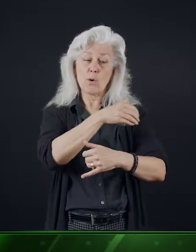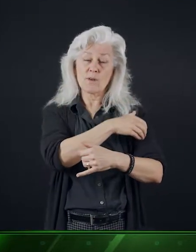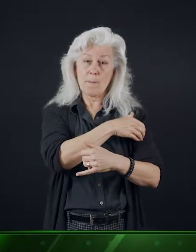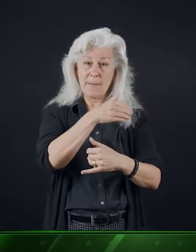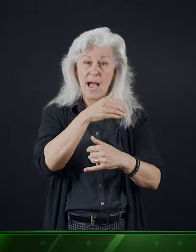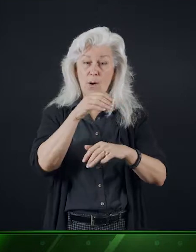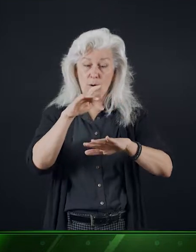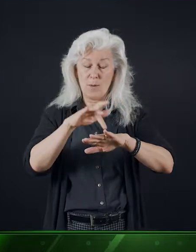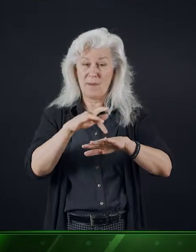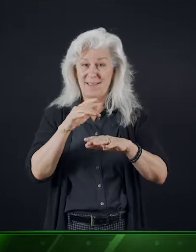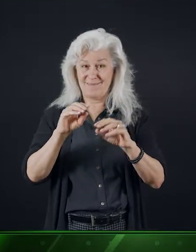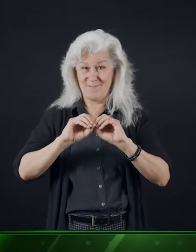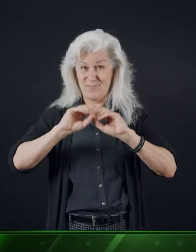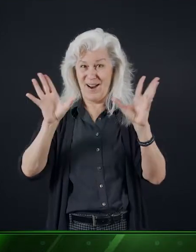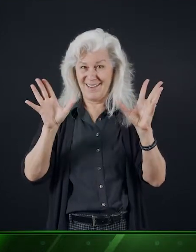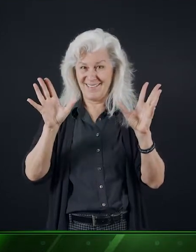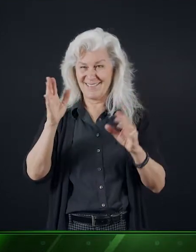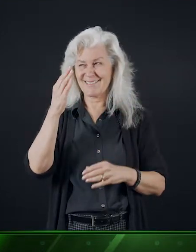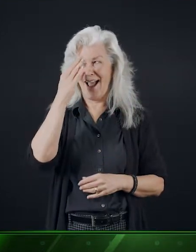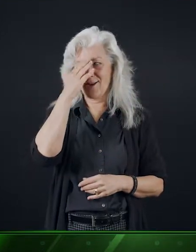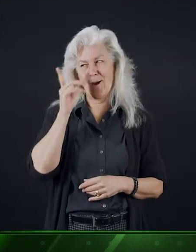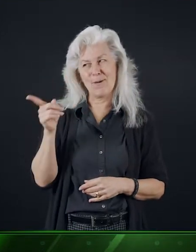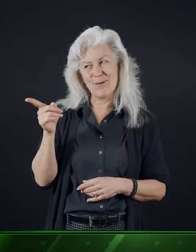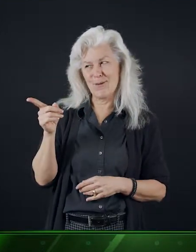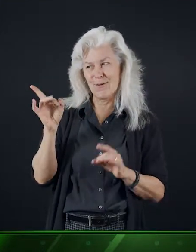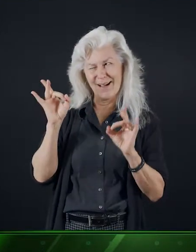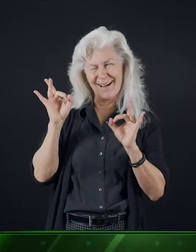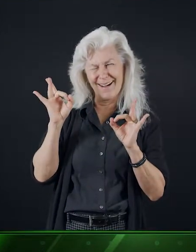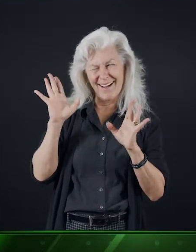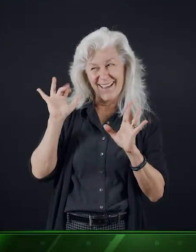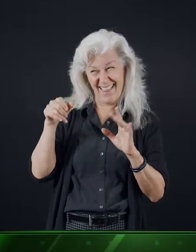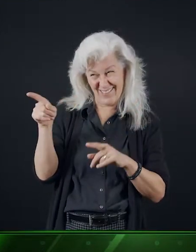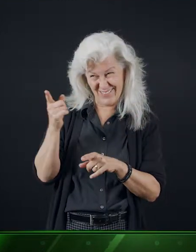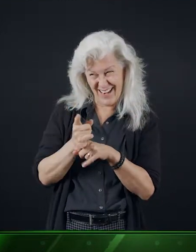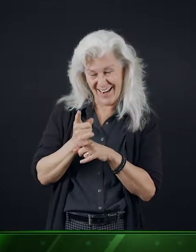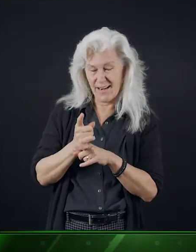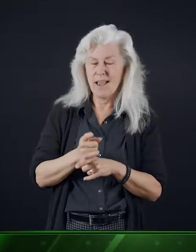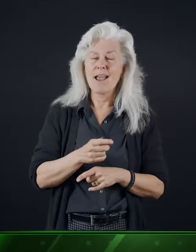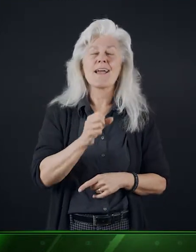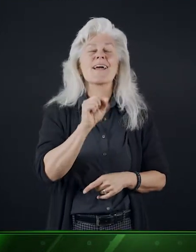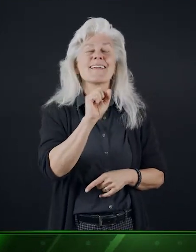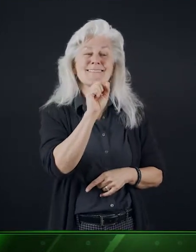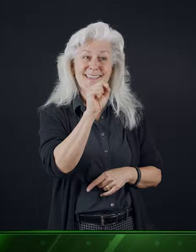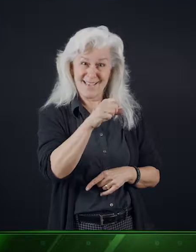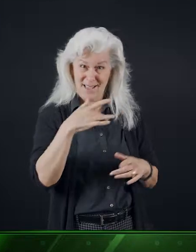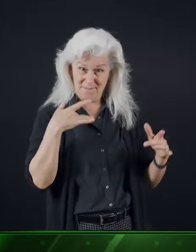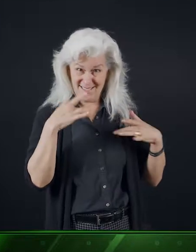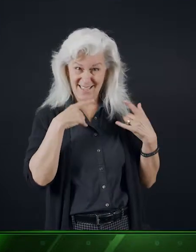And this is something I know that's very important to you, Ria. Yeah, I am very excited about the ability